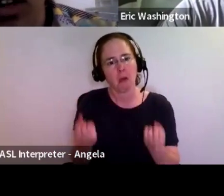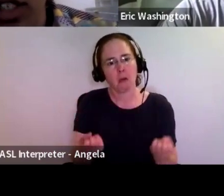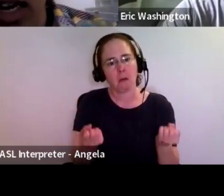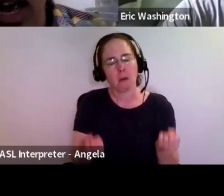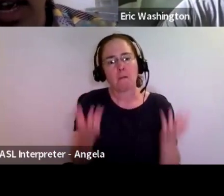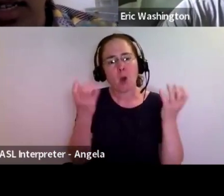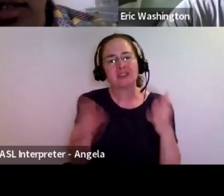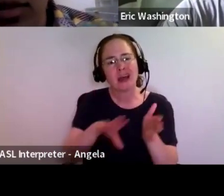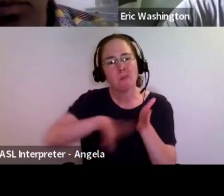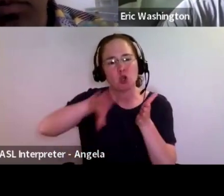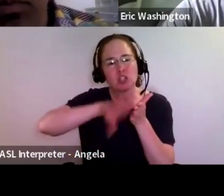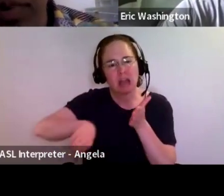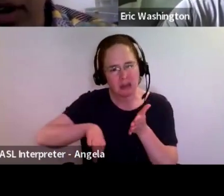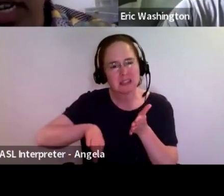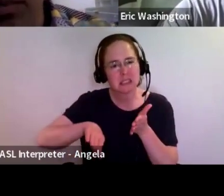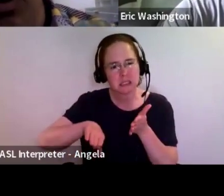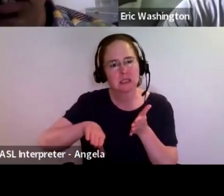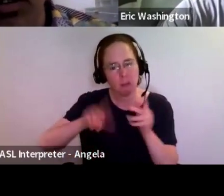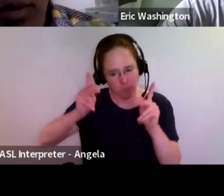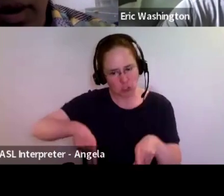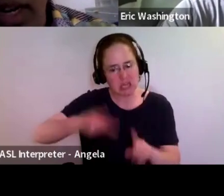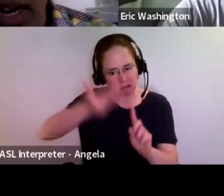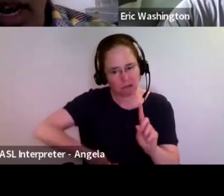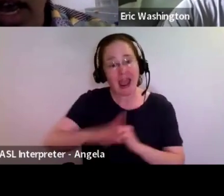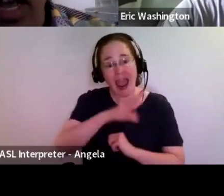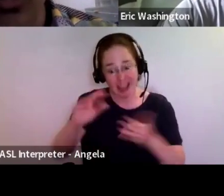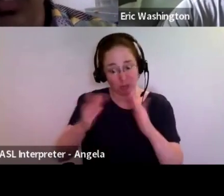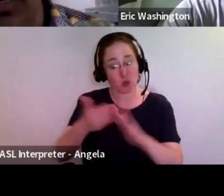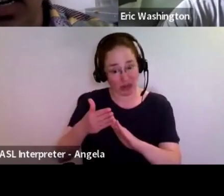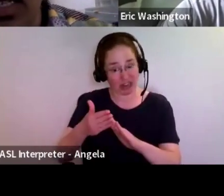marginalized person, but also community and so that, in